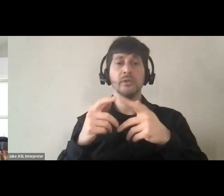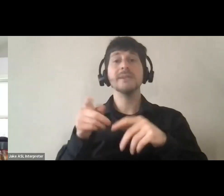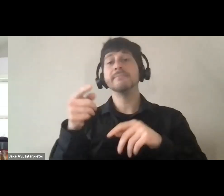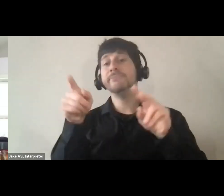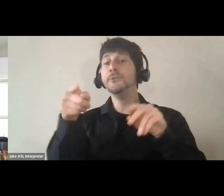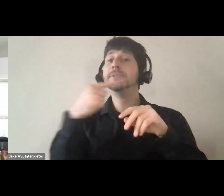Many Latinos fall through the cracks of the movement because there's little there to support our presence and participation.